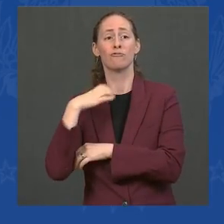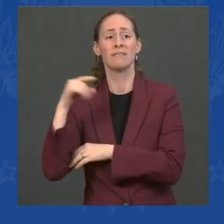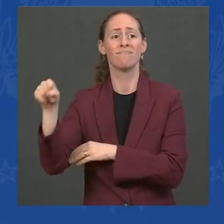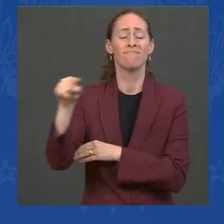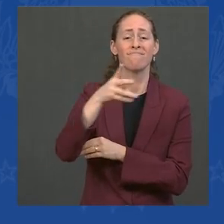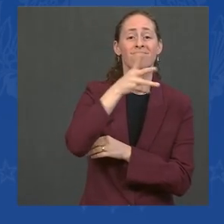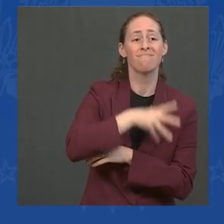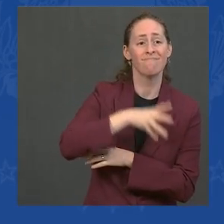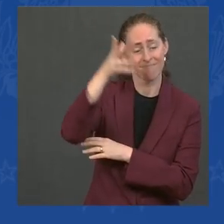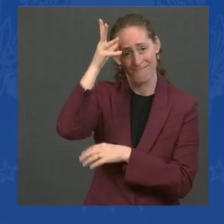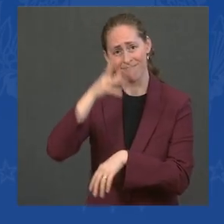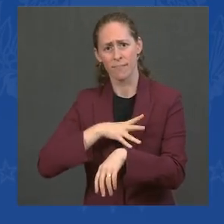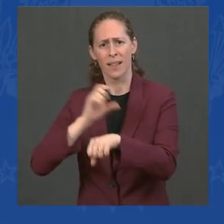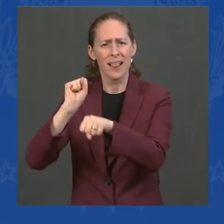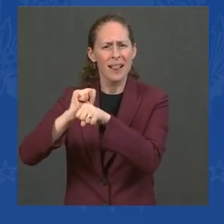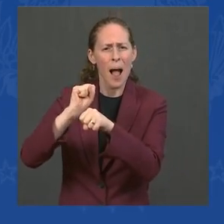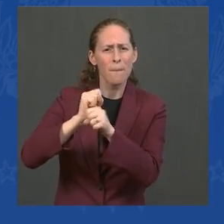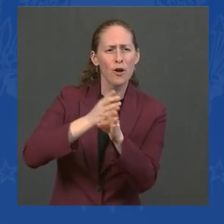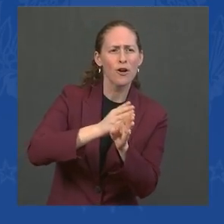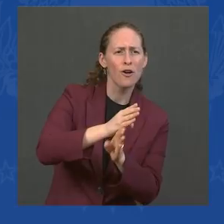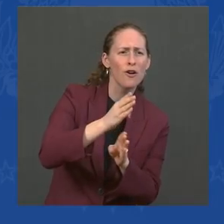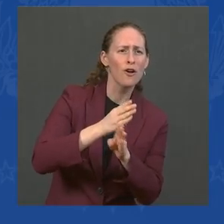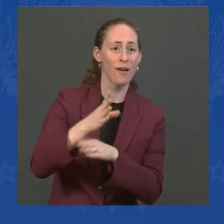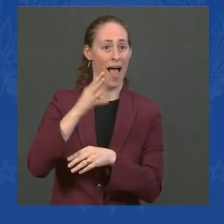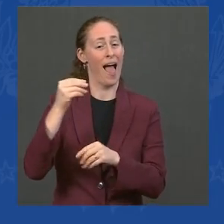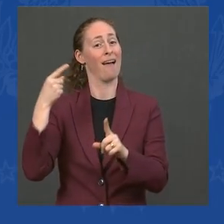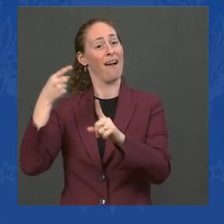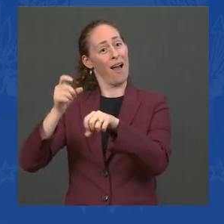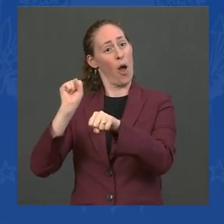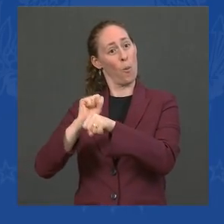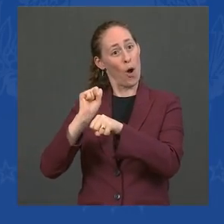and of course the workers from Clayco. Give them a big round of applause,